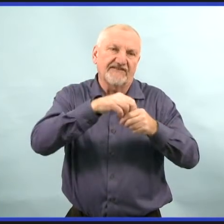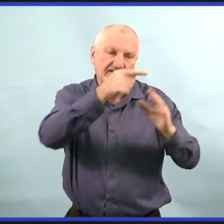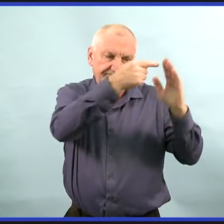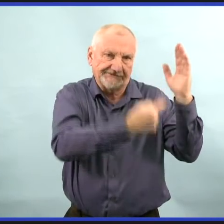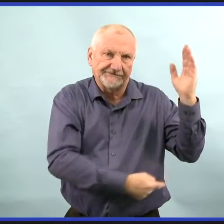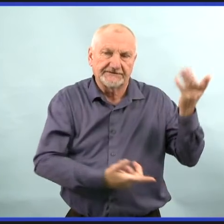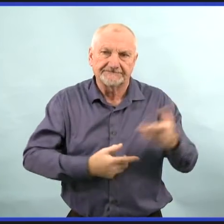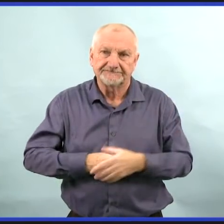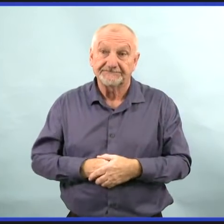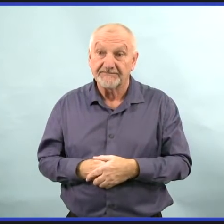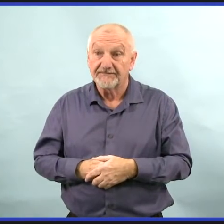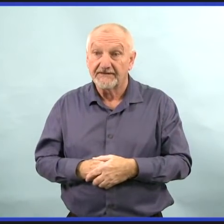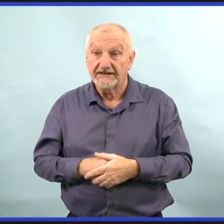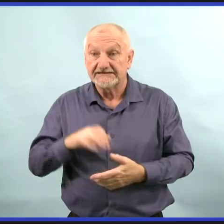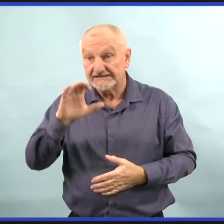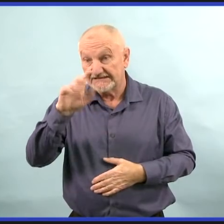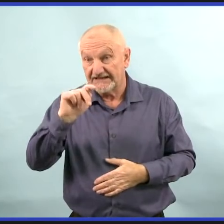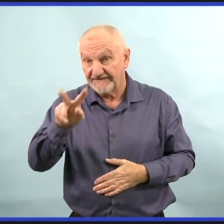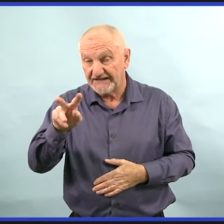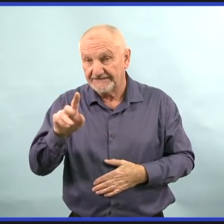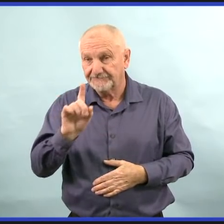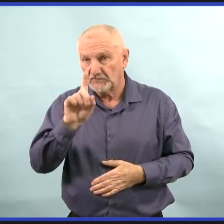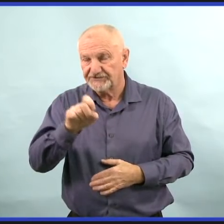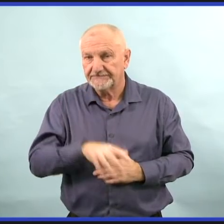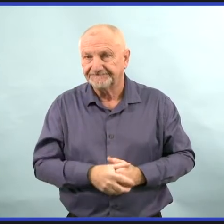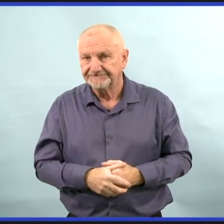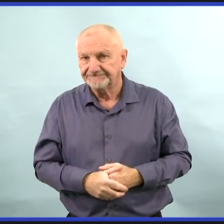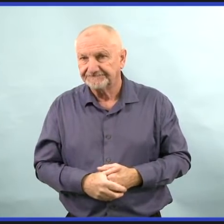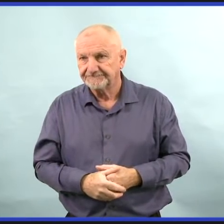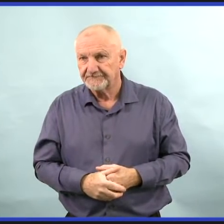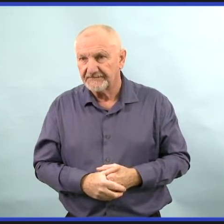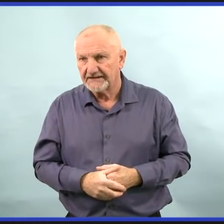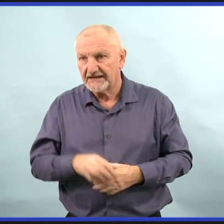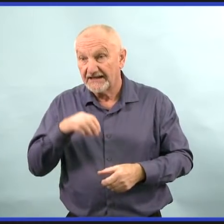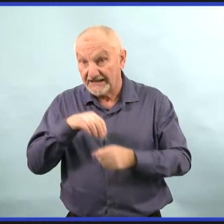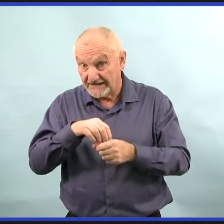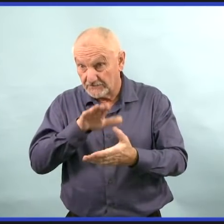how the in-school vaccination clinics will work since they likely won't be there